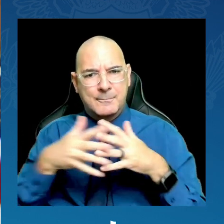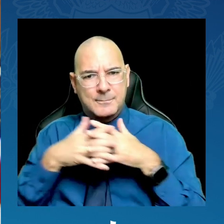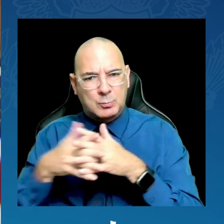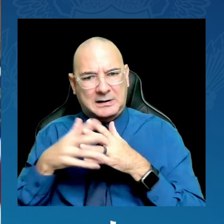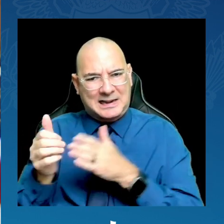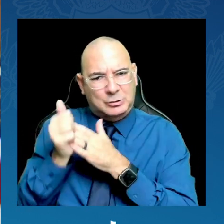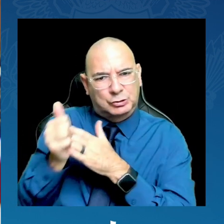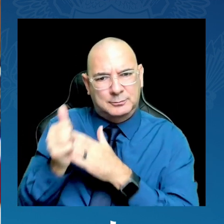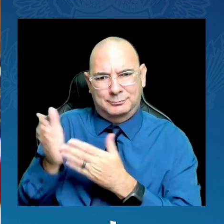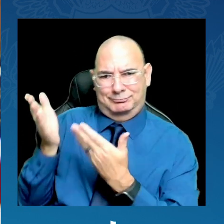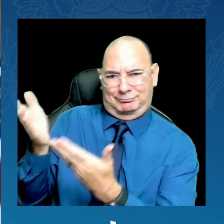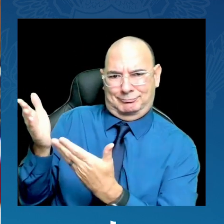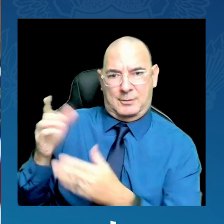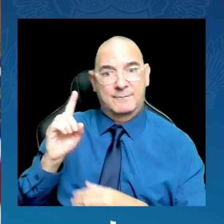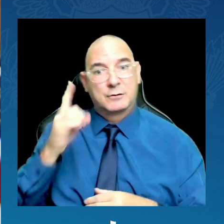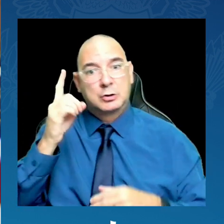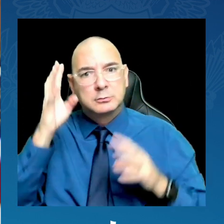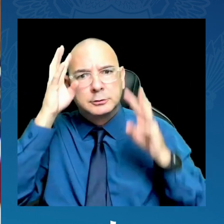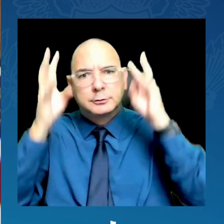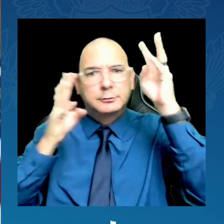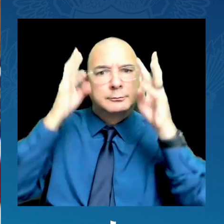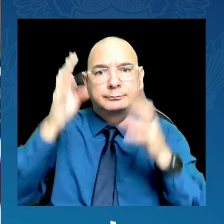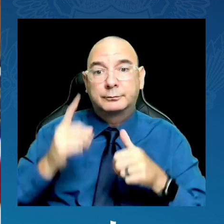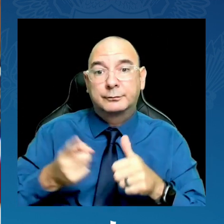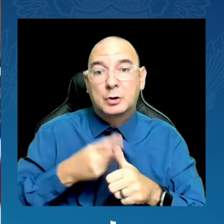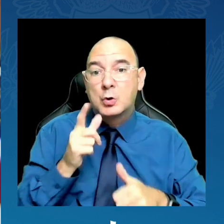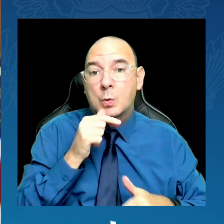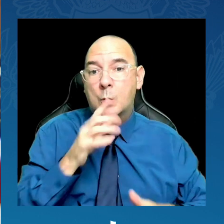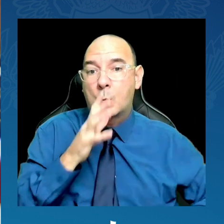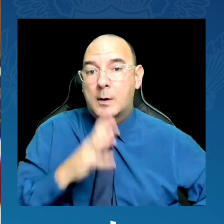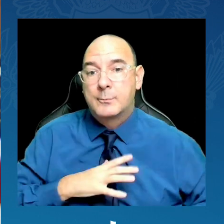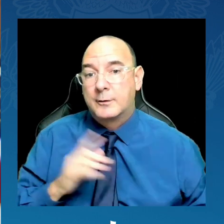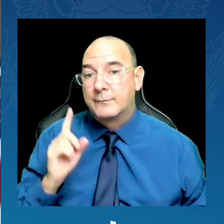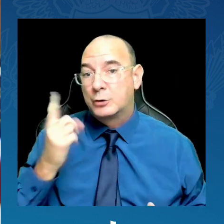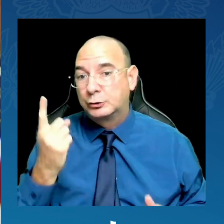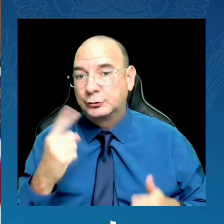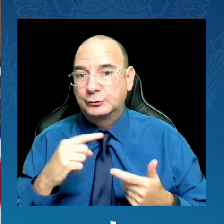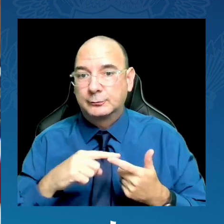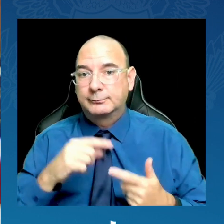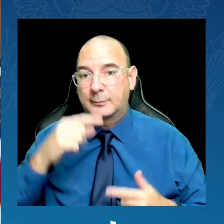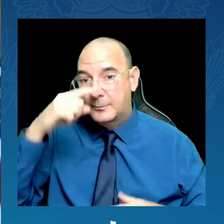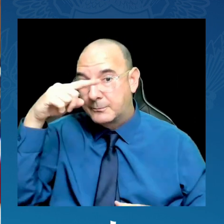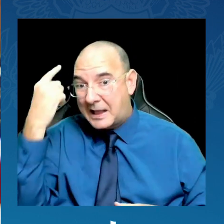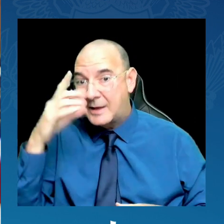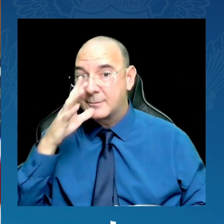She is the first woman, the first black American and the first South Asian American